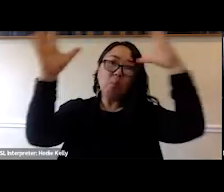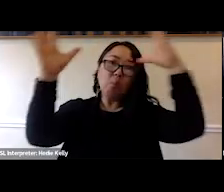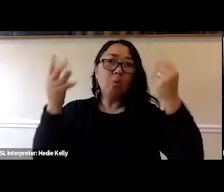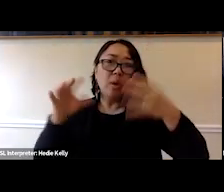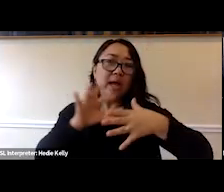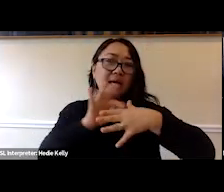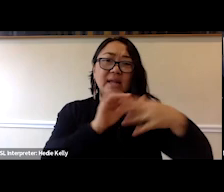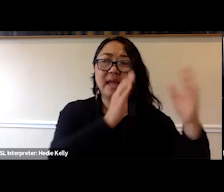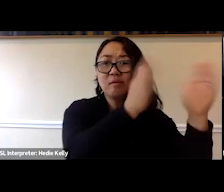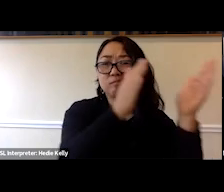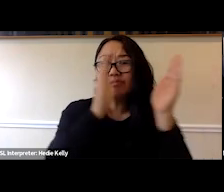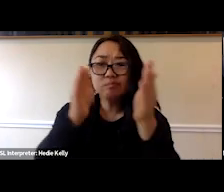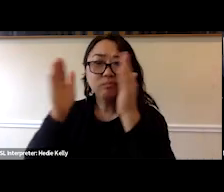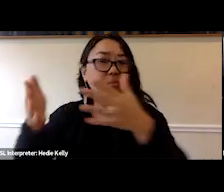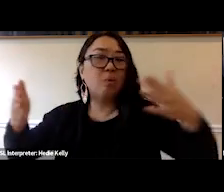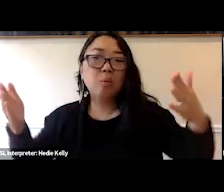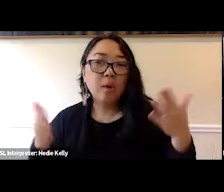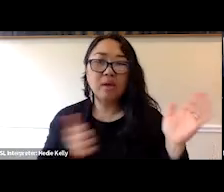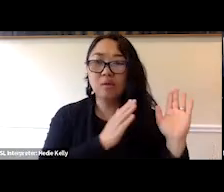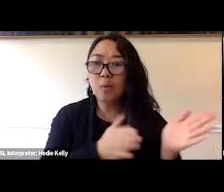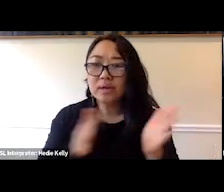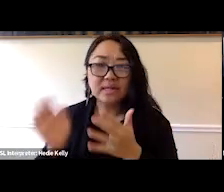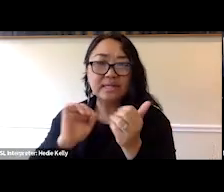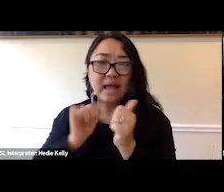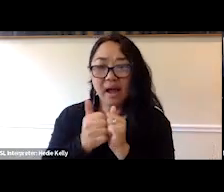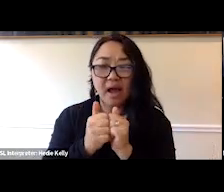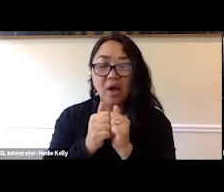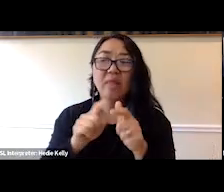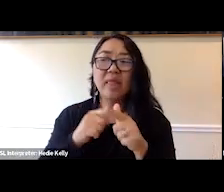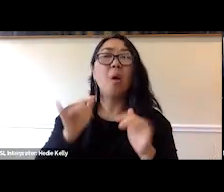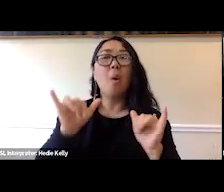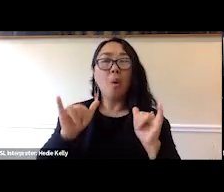is about, and sets expectations so you can